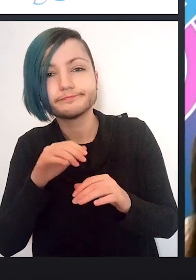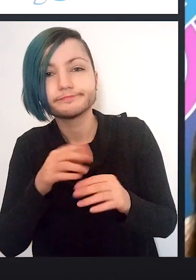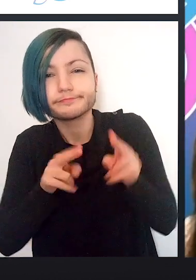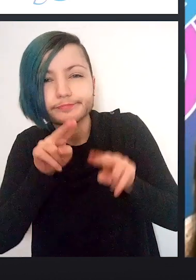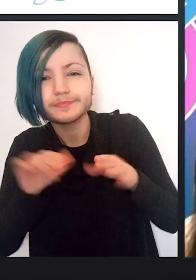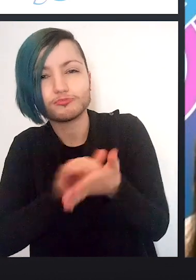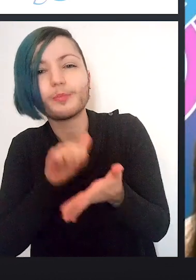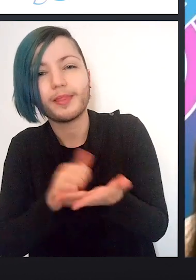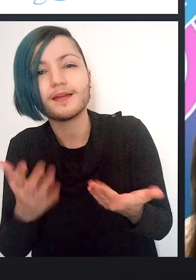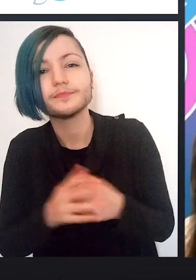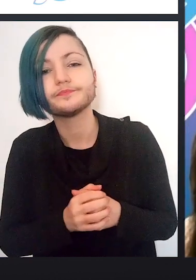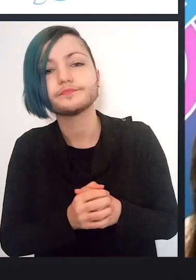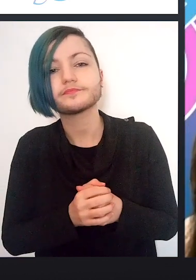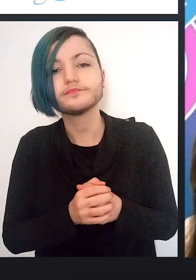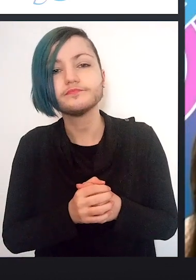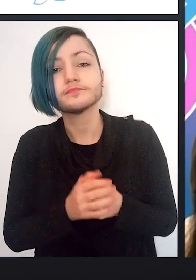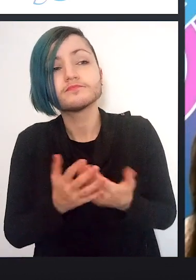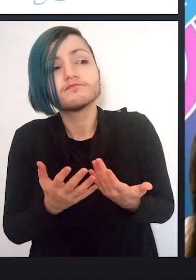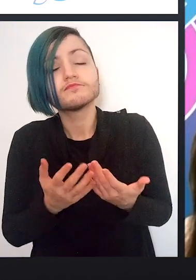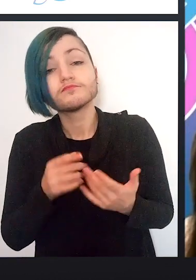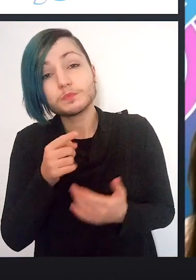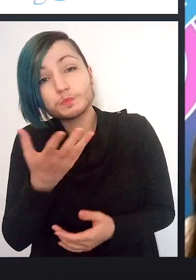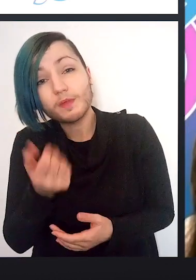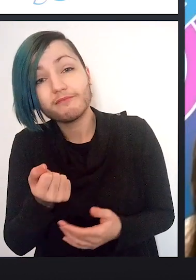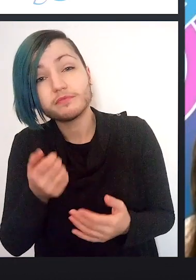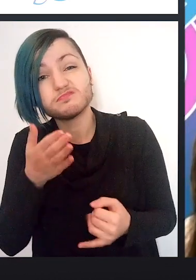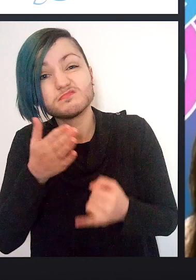In terms of any final comments that you might like to make,